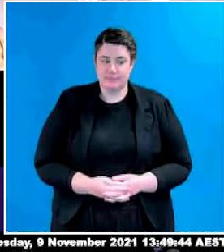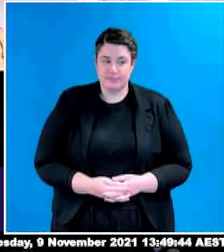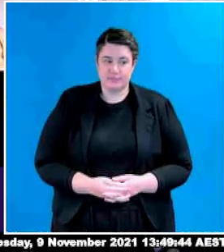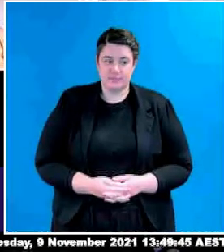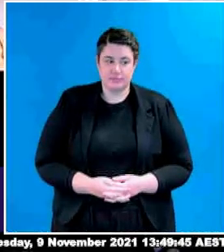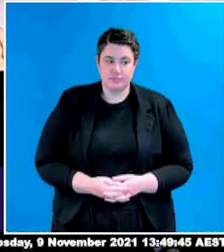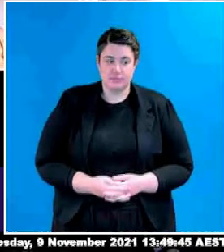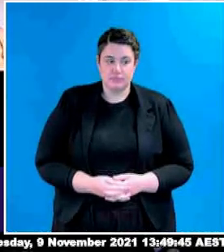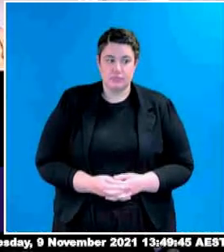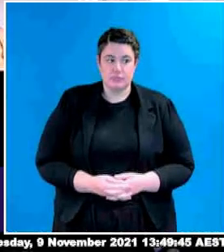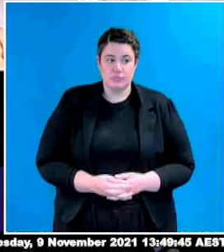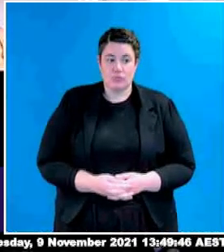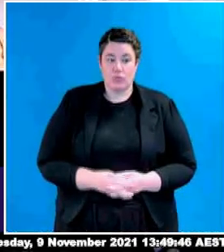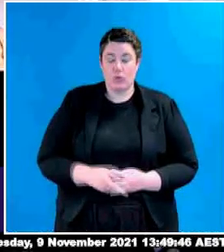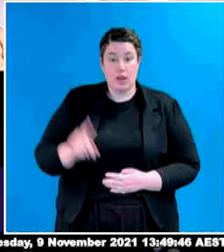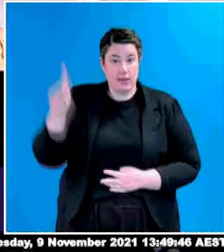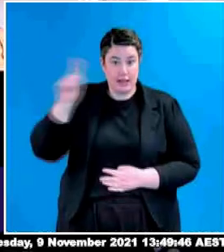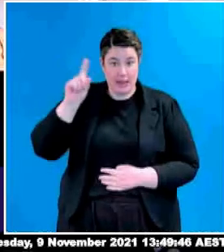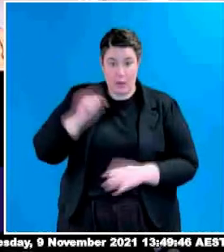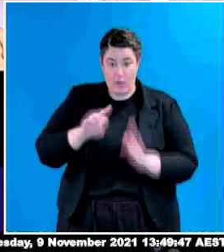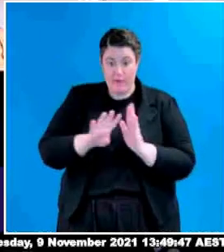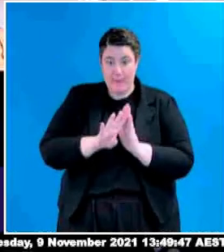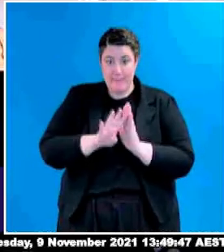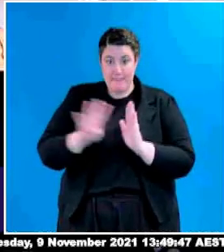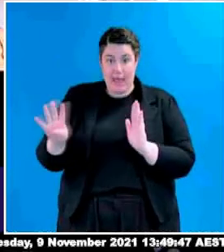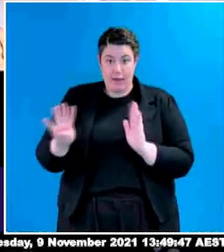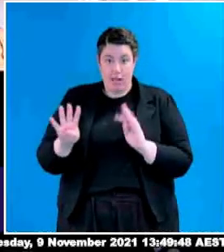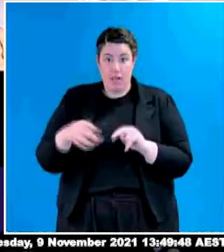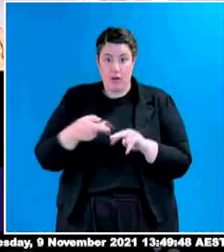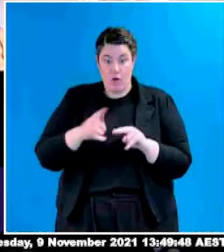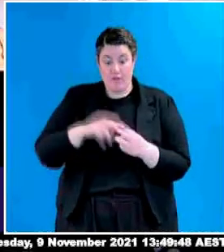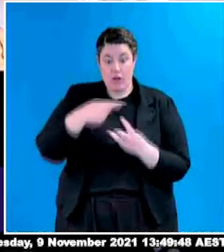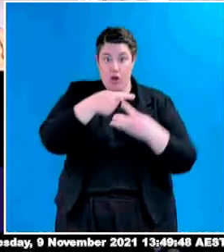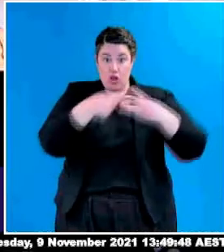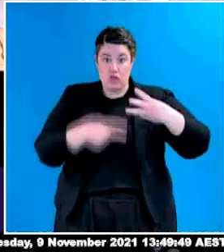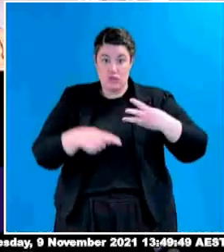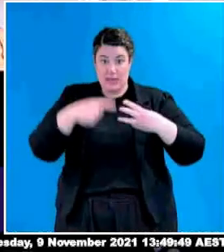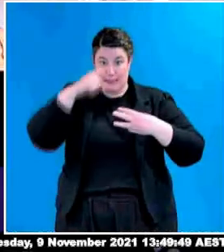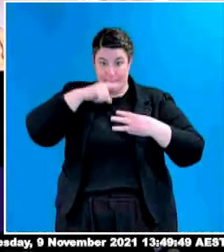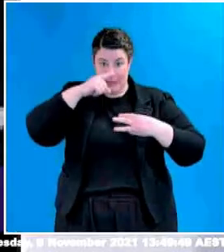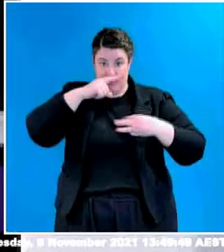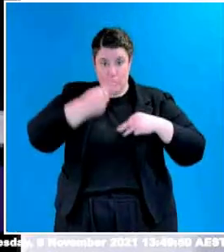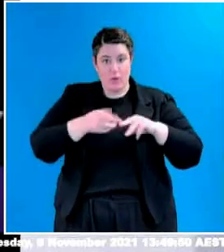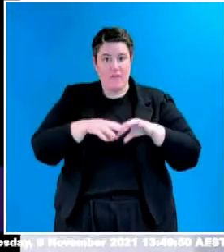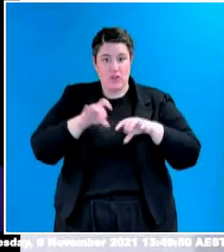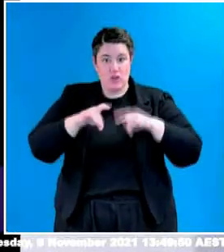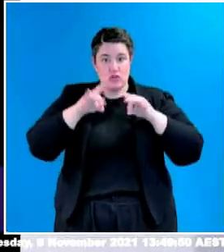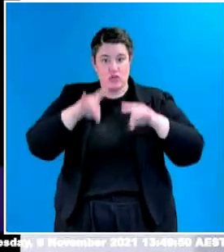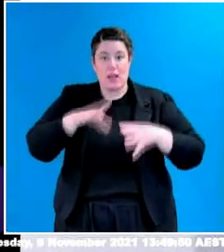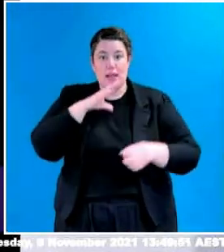We have a panel of three representatives of the Australian Government.